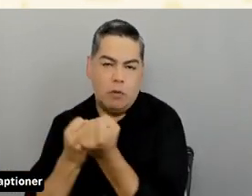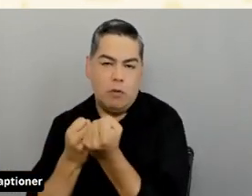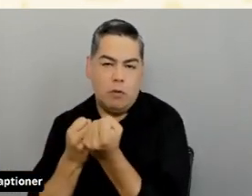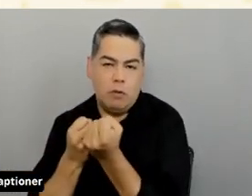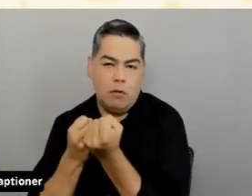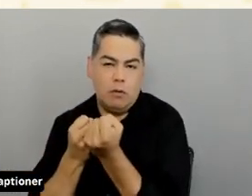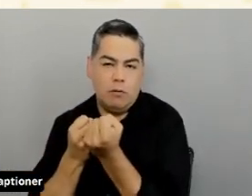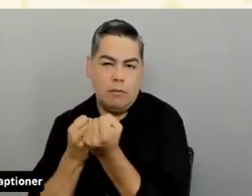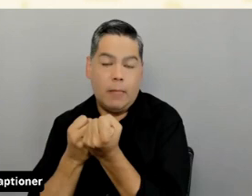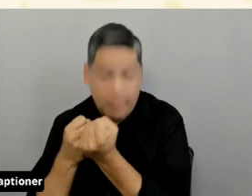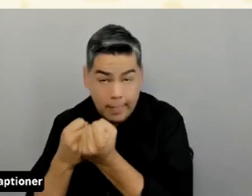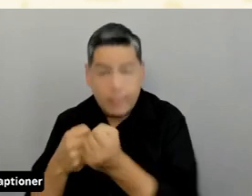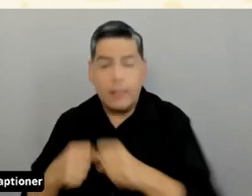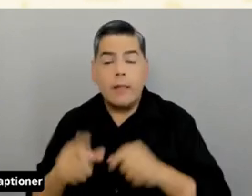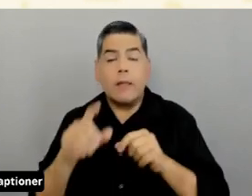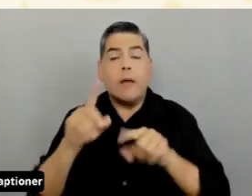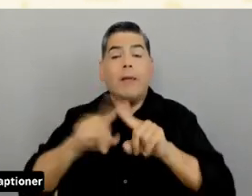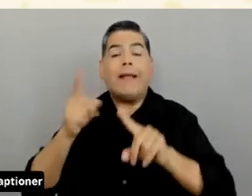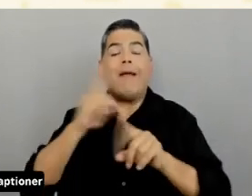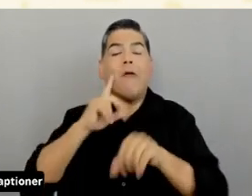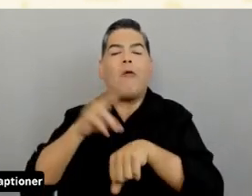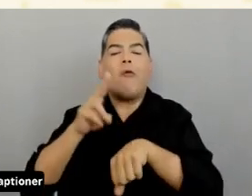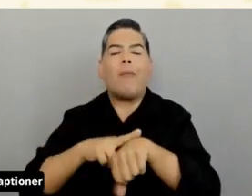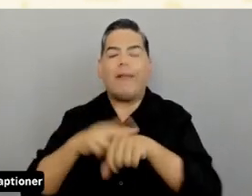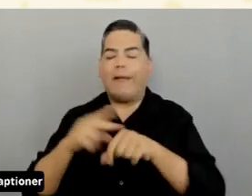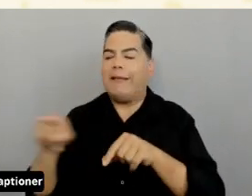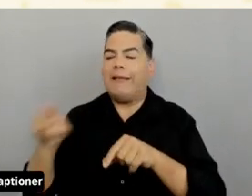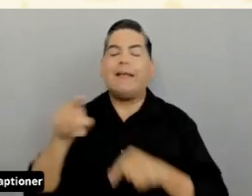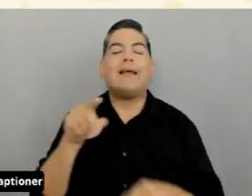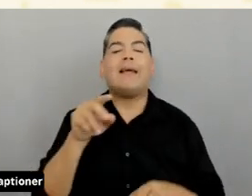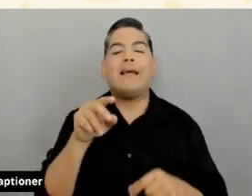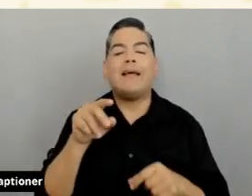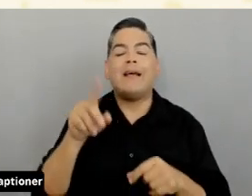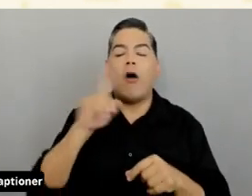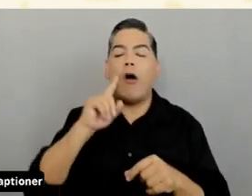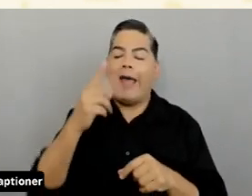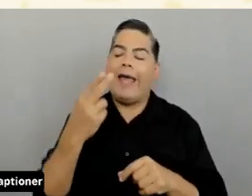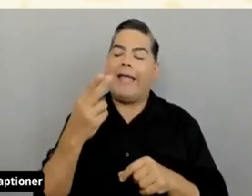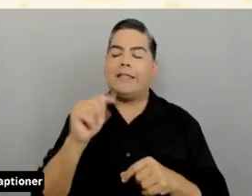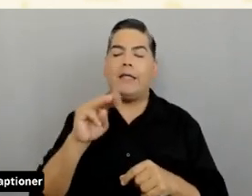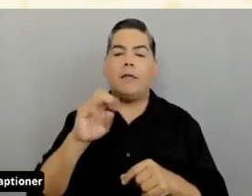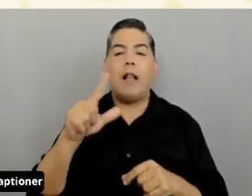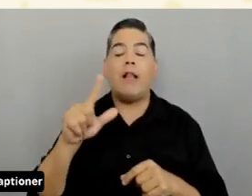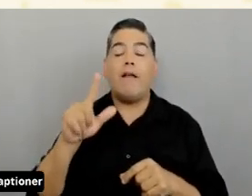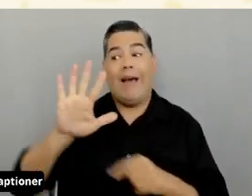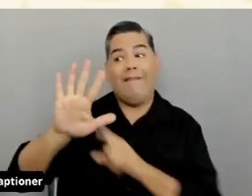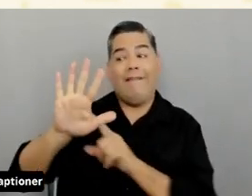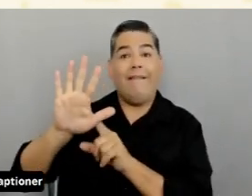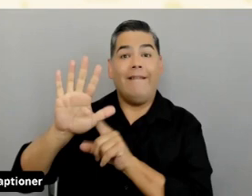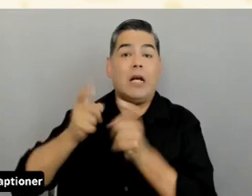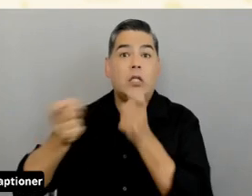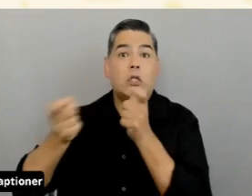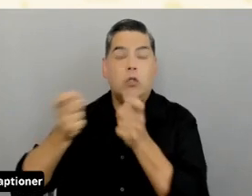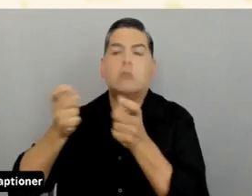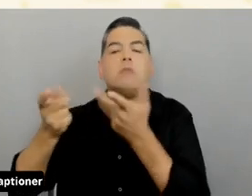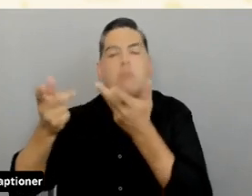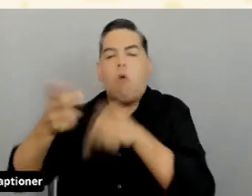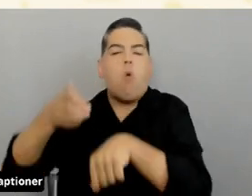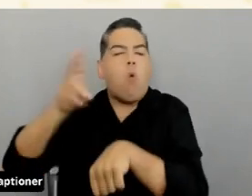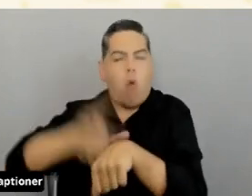Usually, all the native HTML5 controls are, 90% of the time,